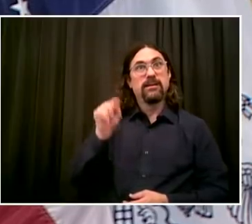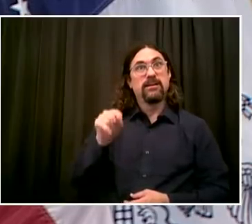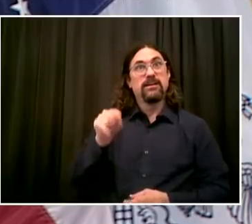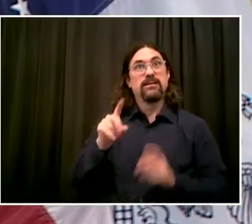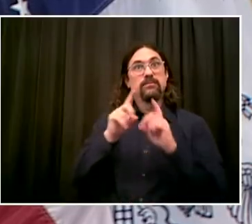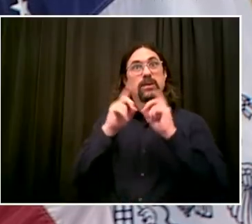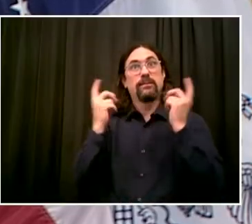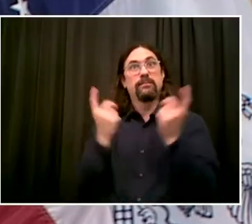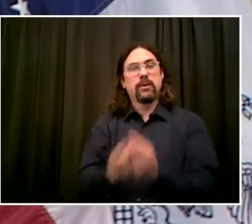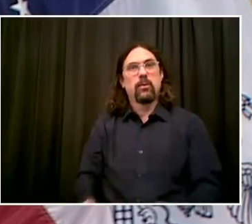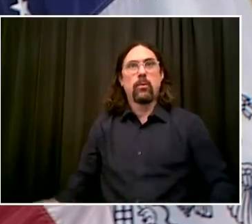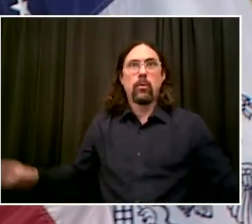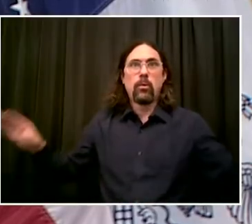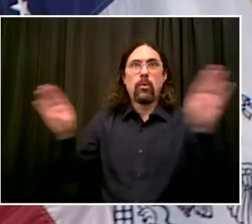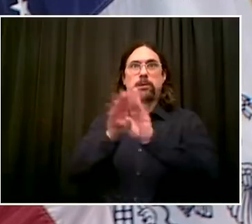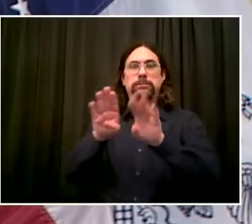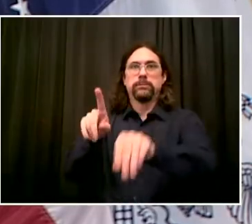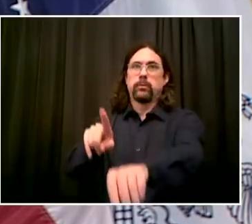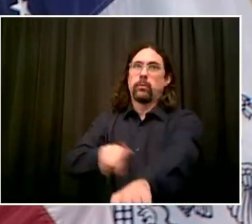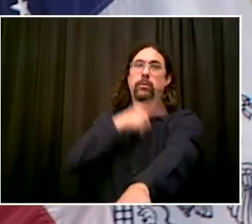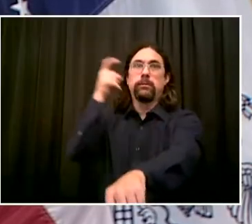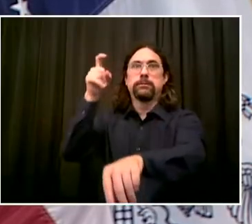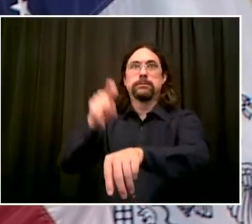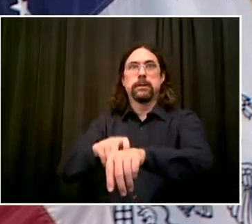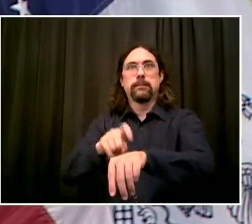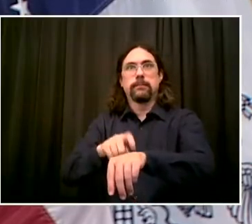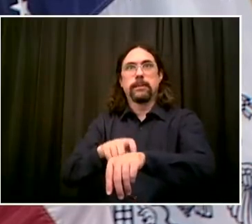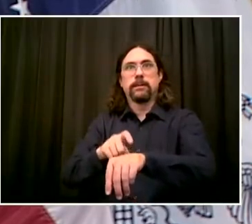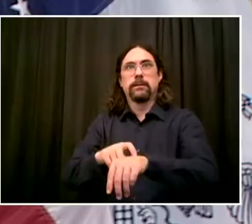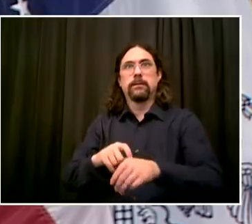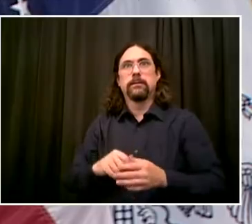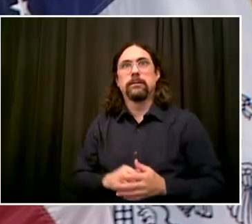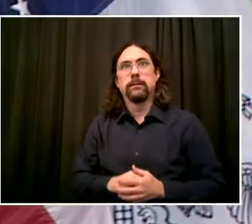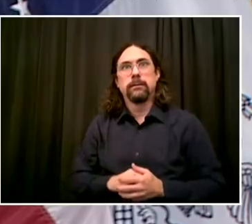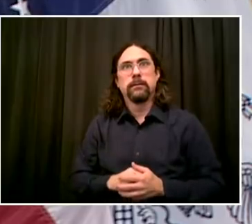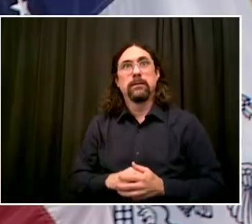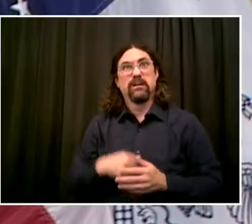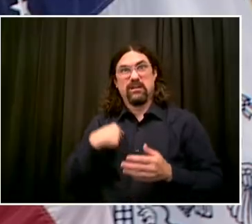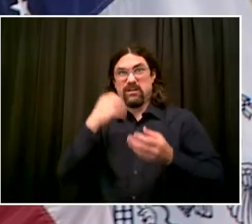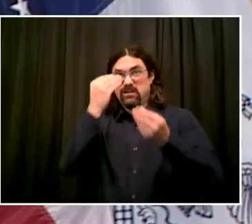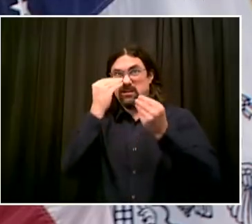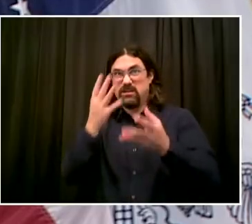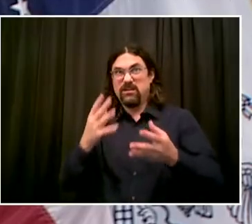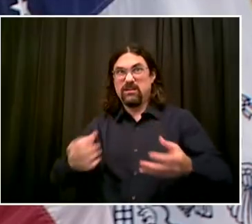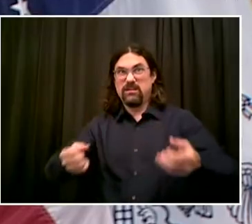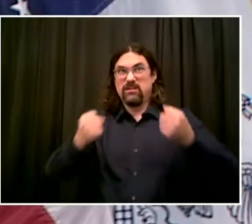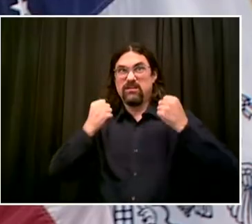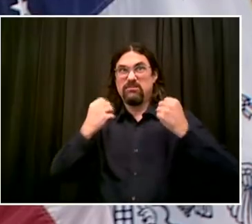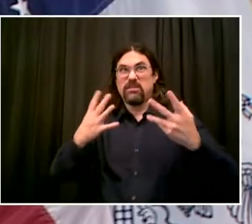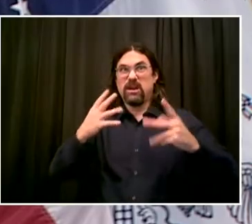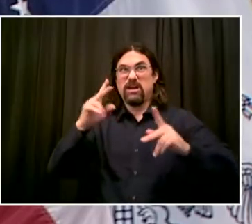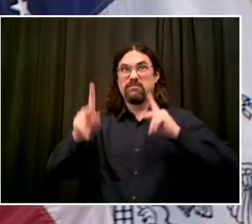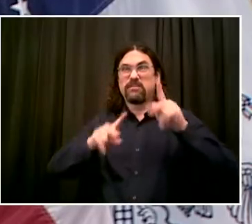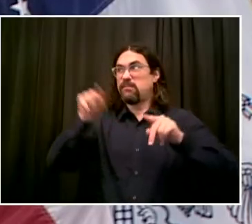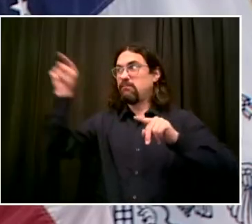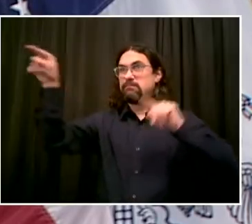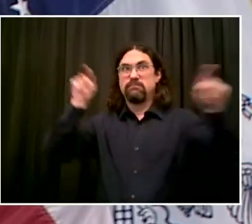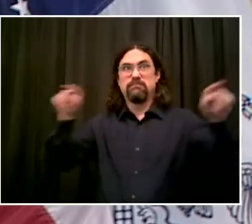, THE PARKING GARAGE S I CLOSED, THE PEOPLE THAT HAVE